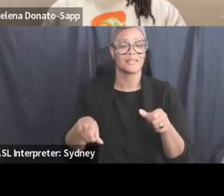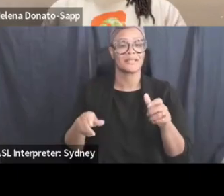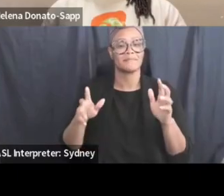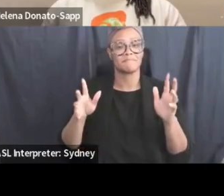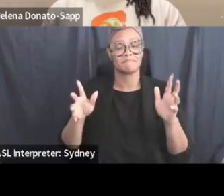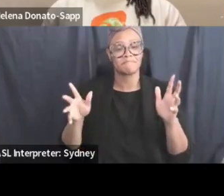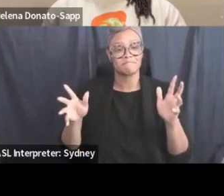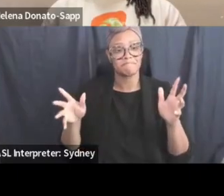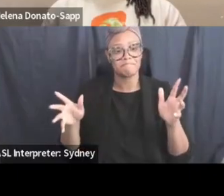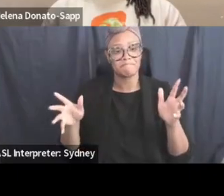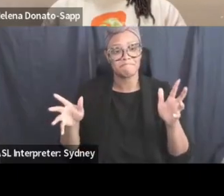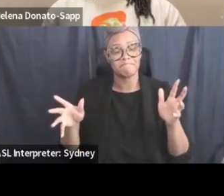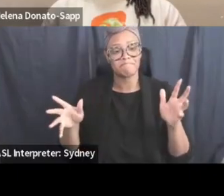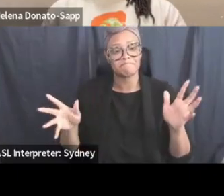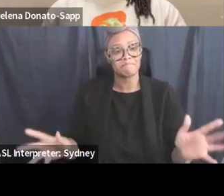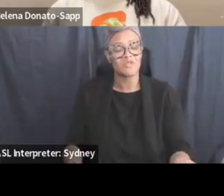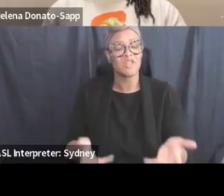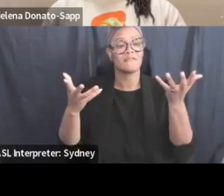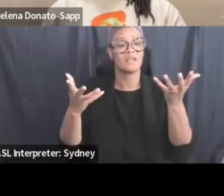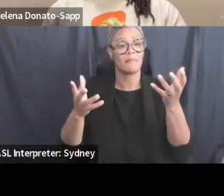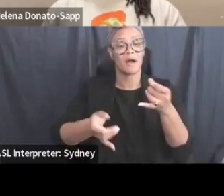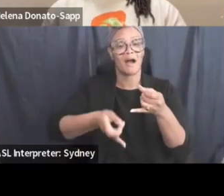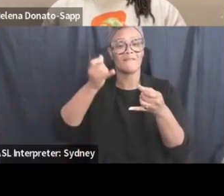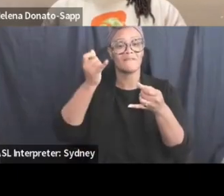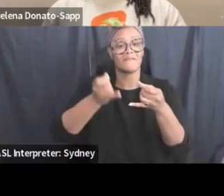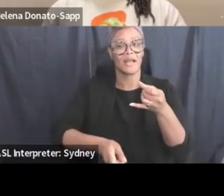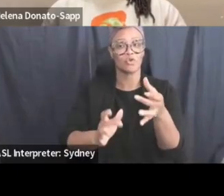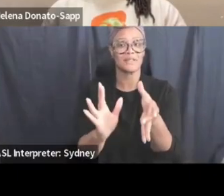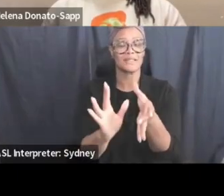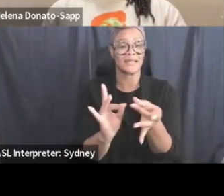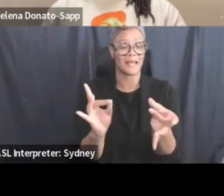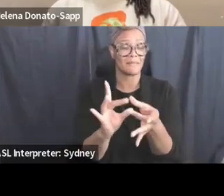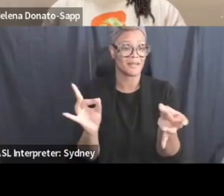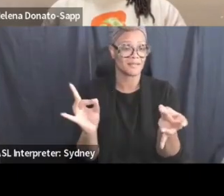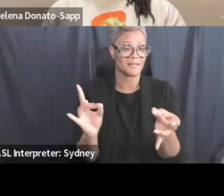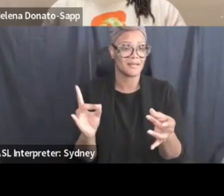perhaps a final statement, something that you would really want people to center their hearts,